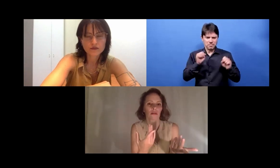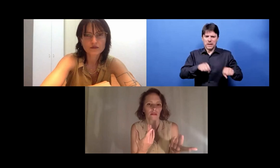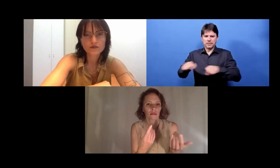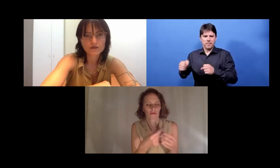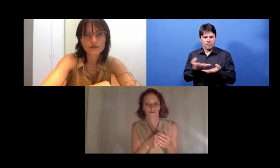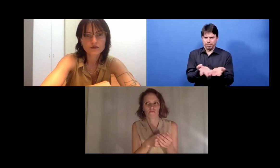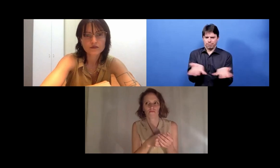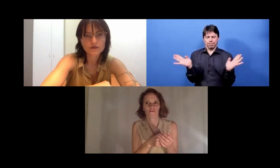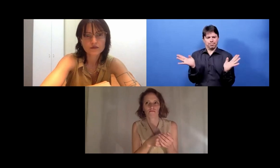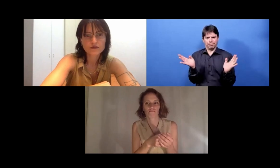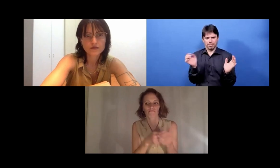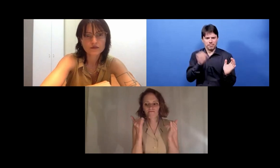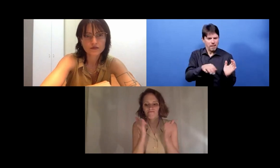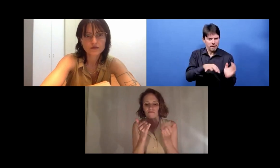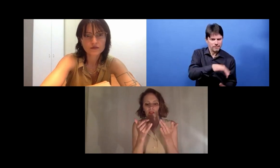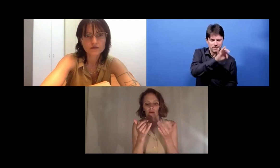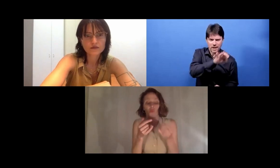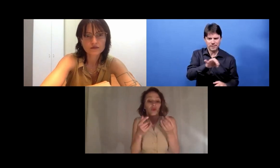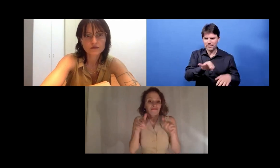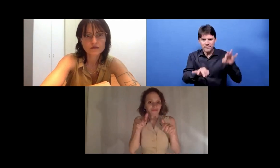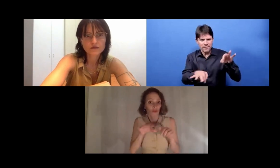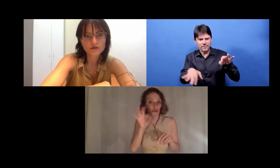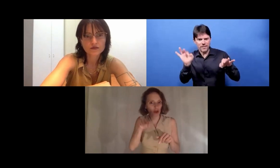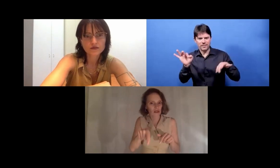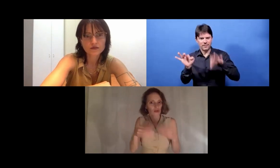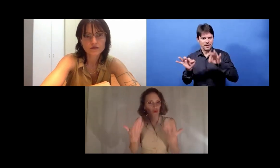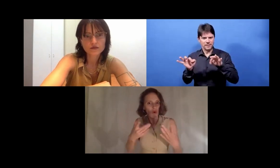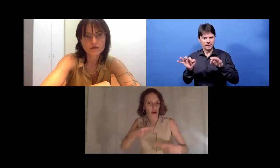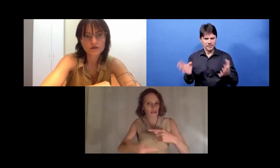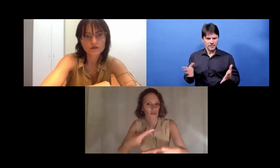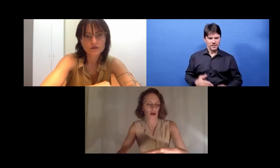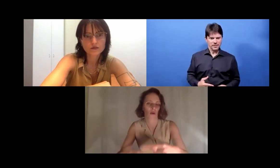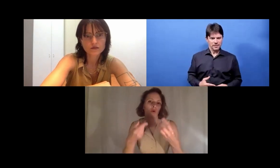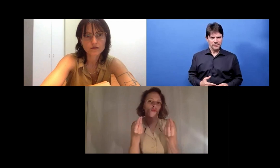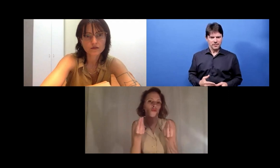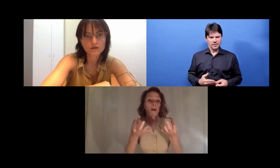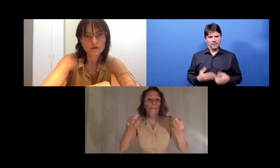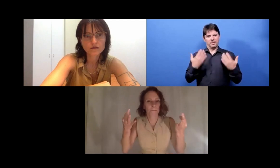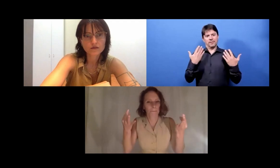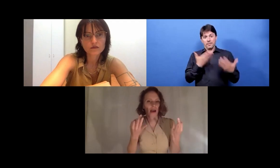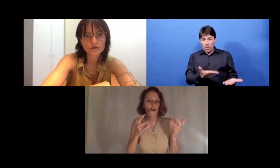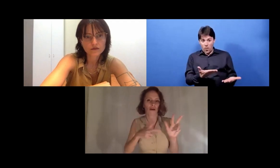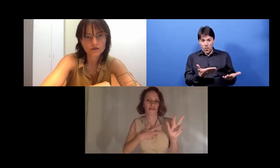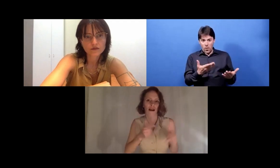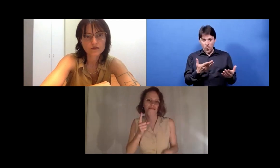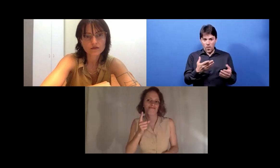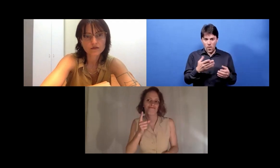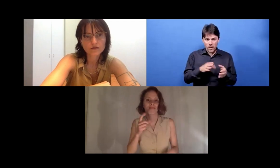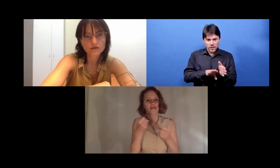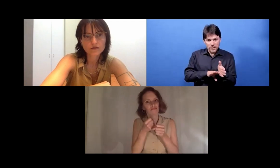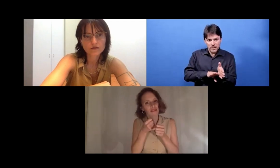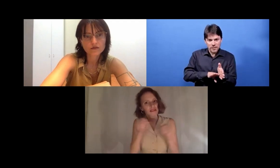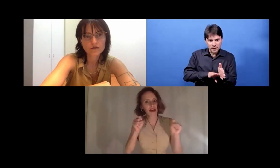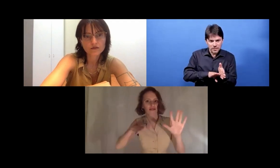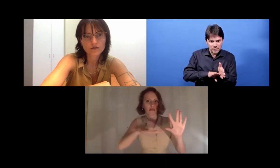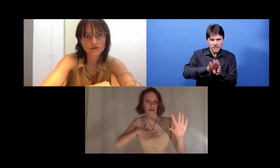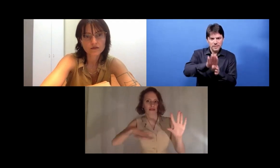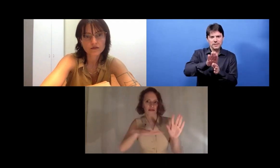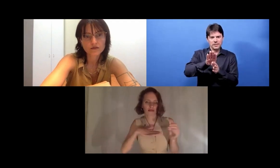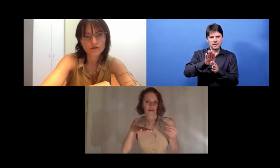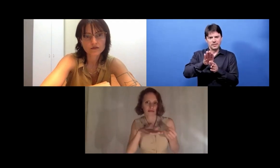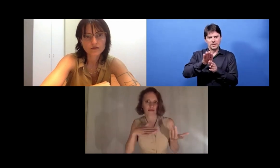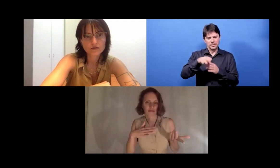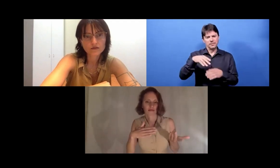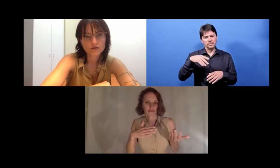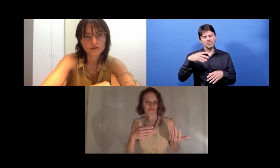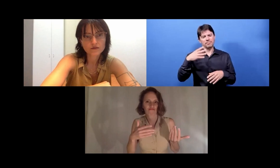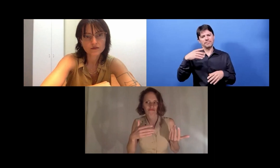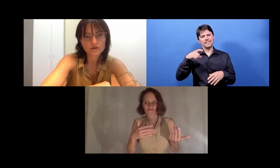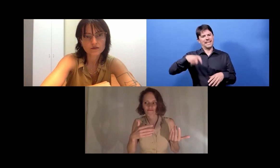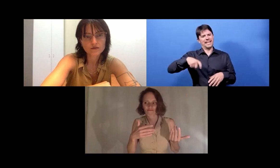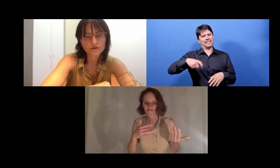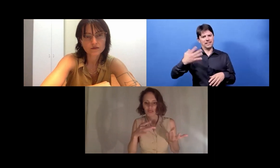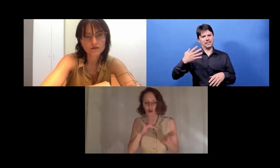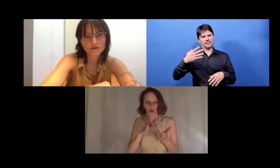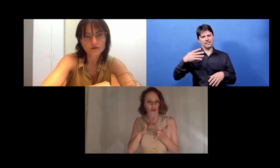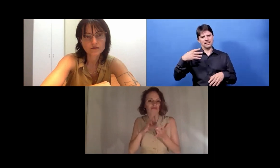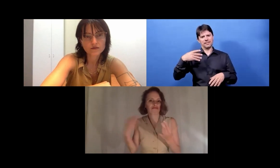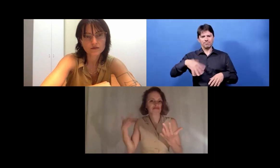And this way we can explore new territory. I think that we are discovering right now. We need space for this discovery.